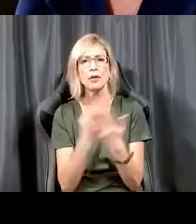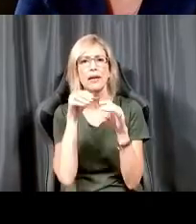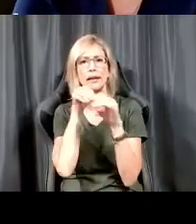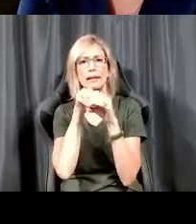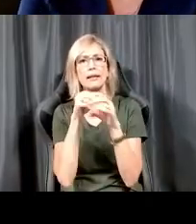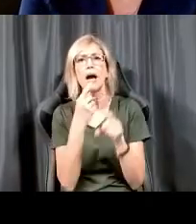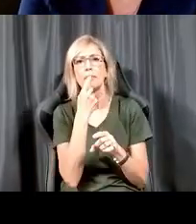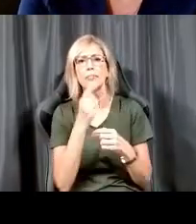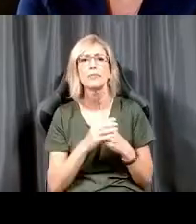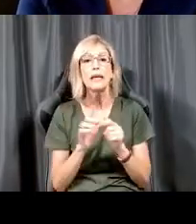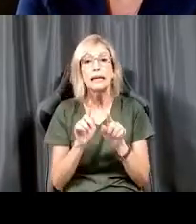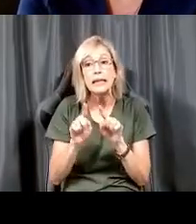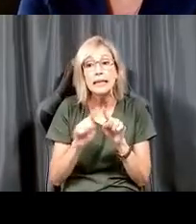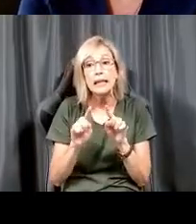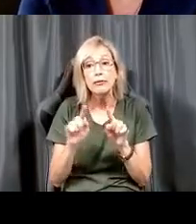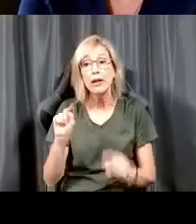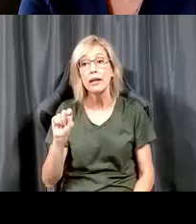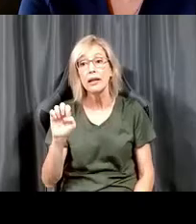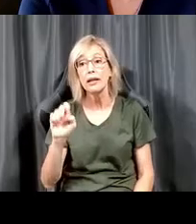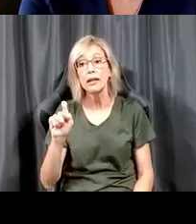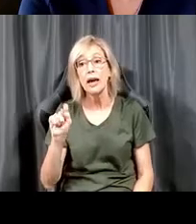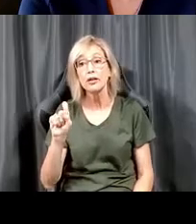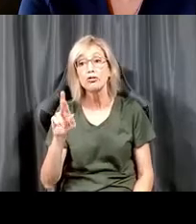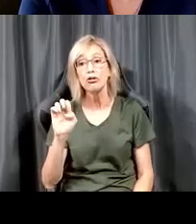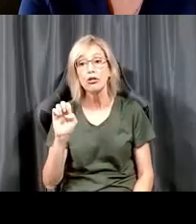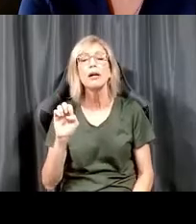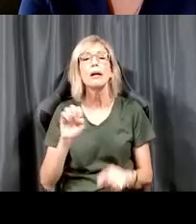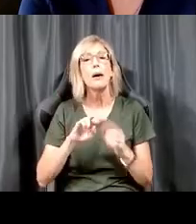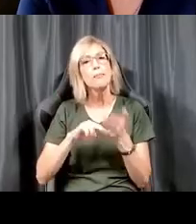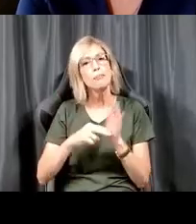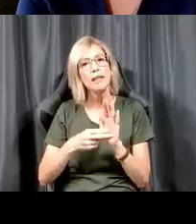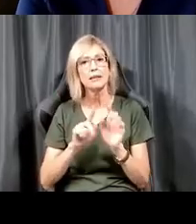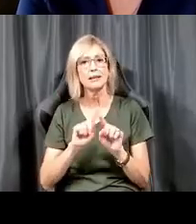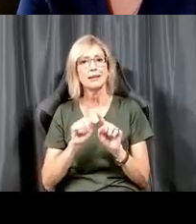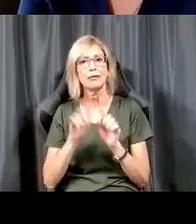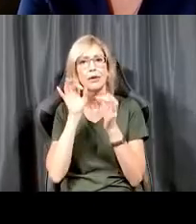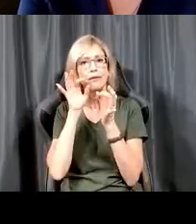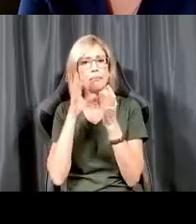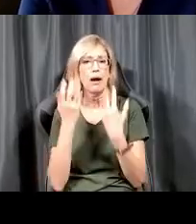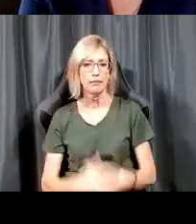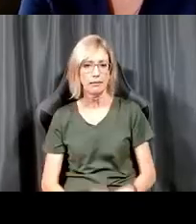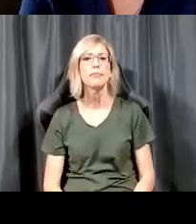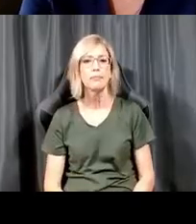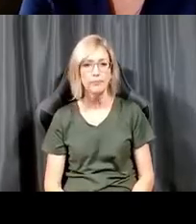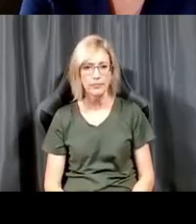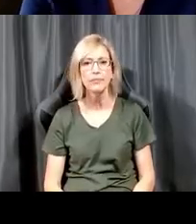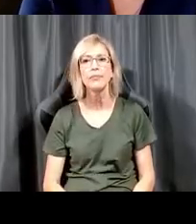The different textures provide different feedbacks for the child. Again, there's that Chewelry that is there. So it can be